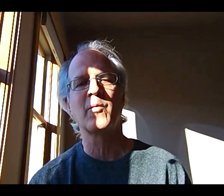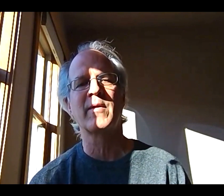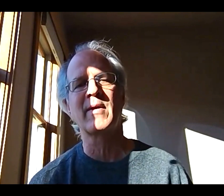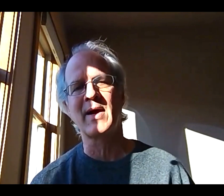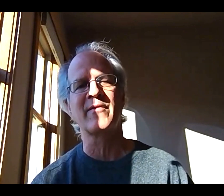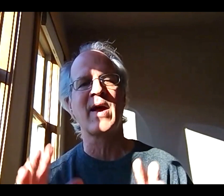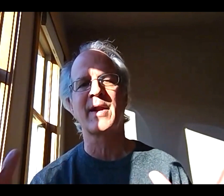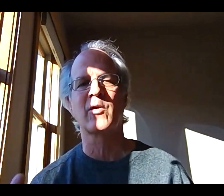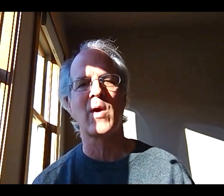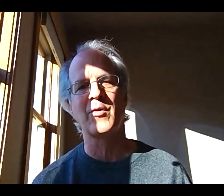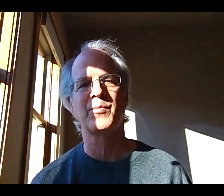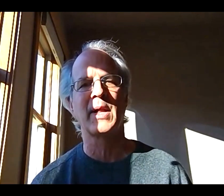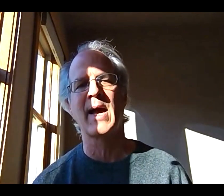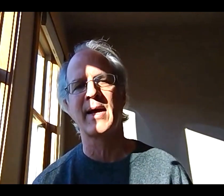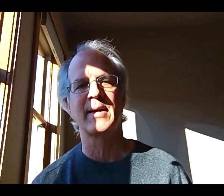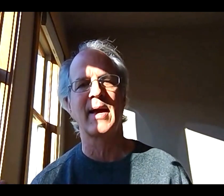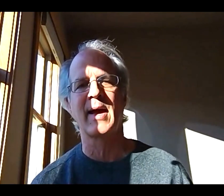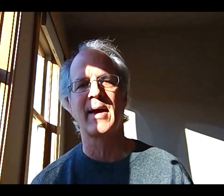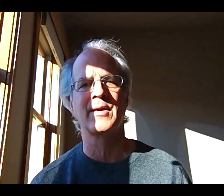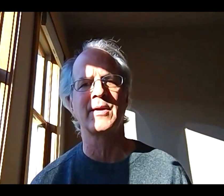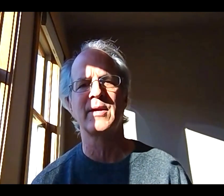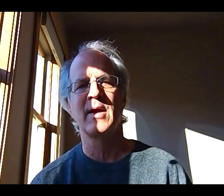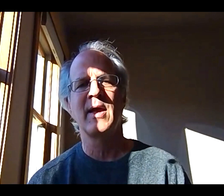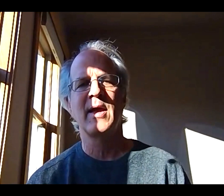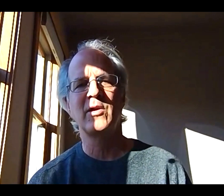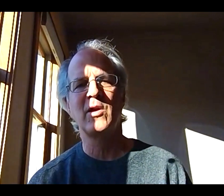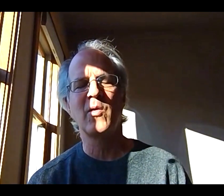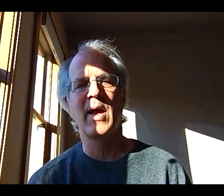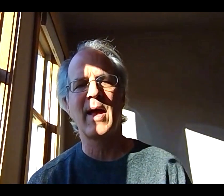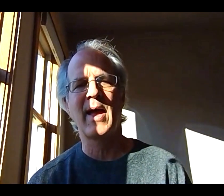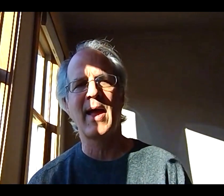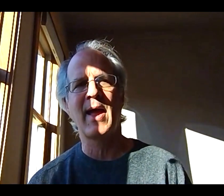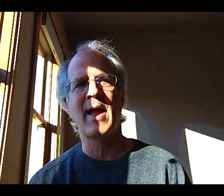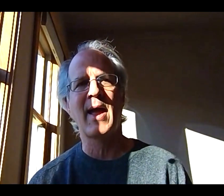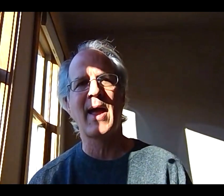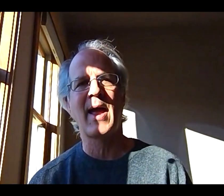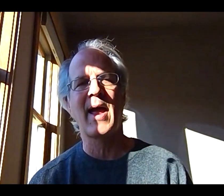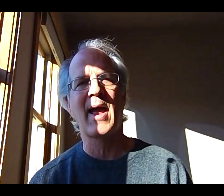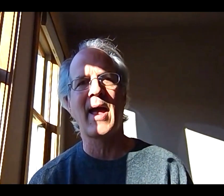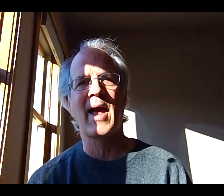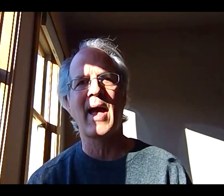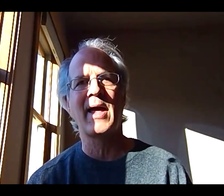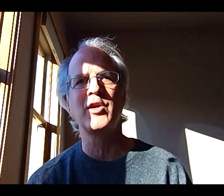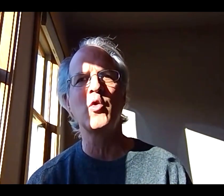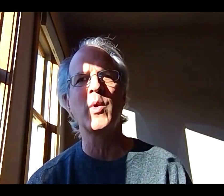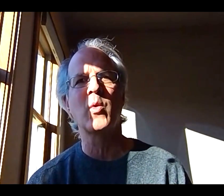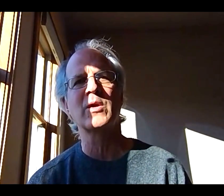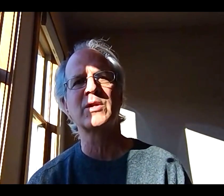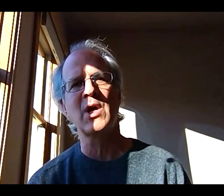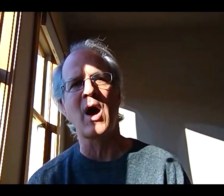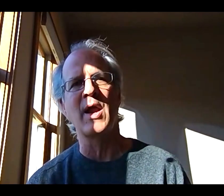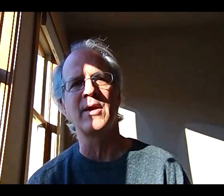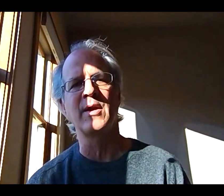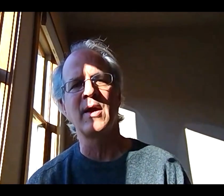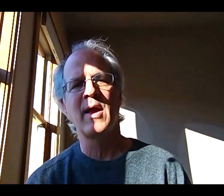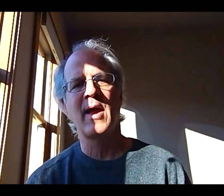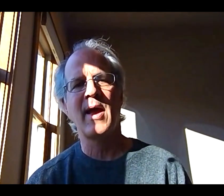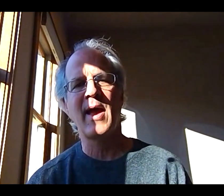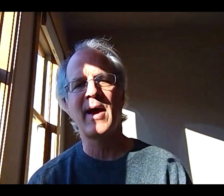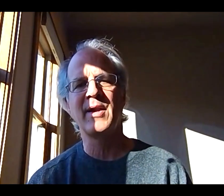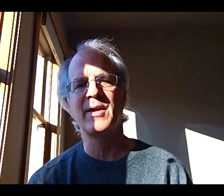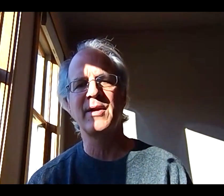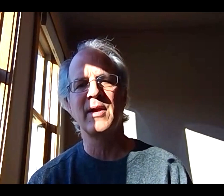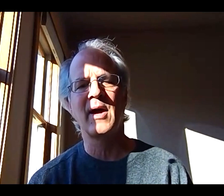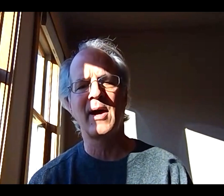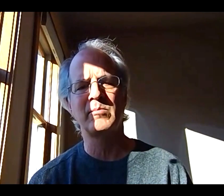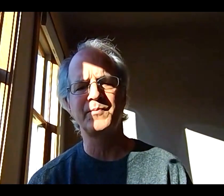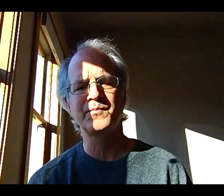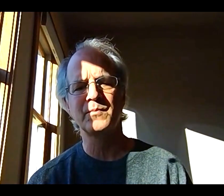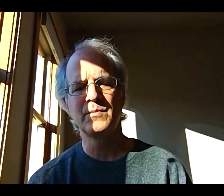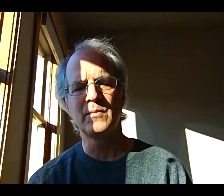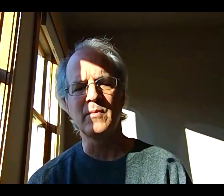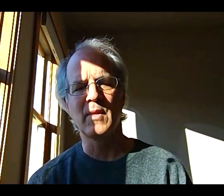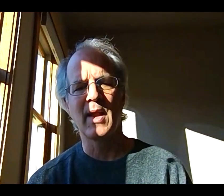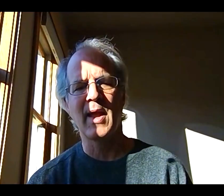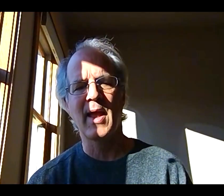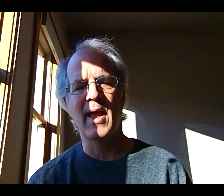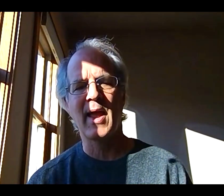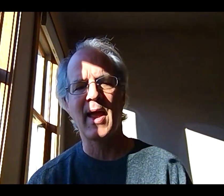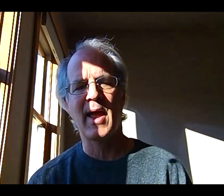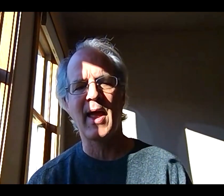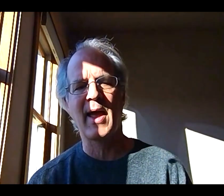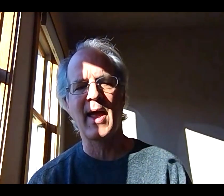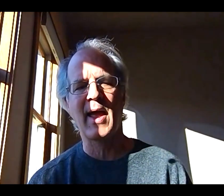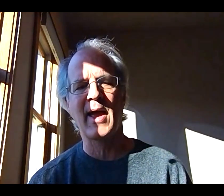we kind of had a ground plan and, you know, knew we weren't done and